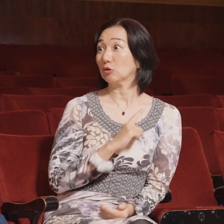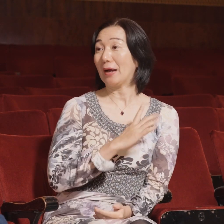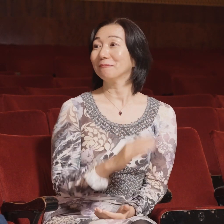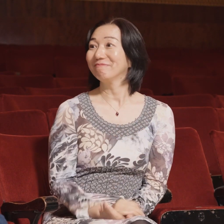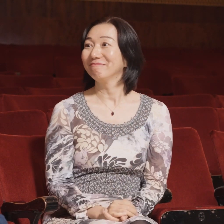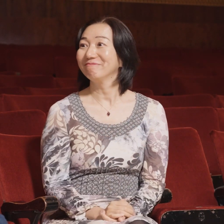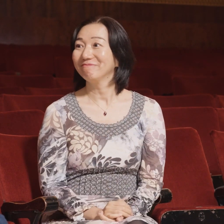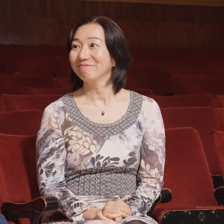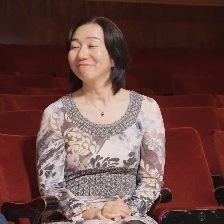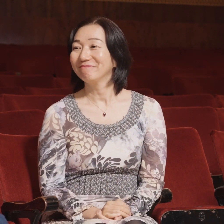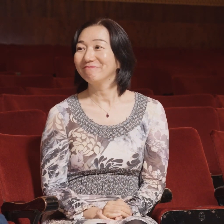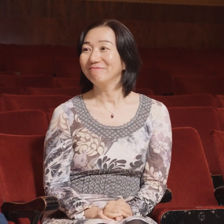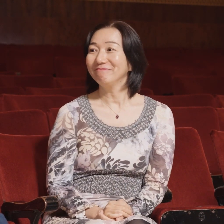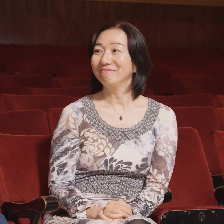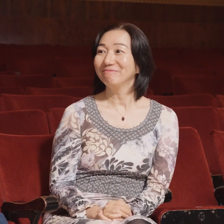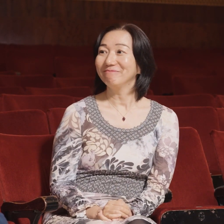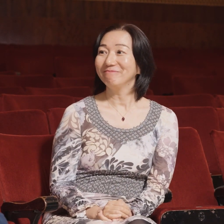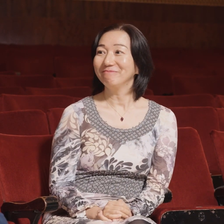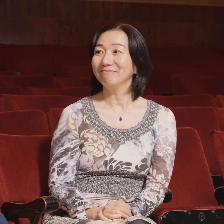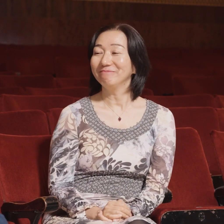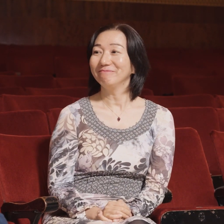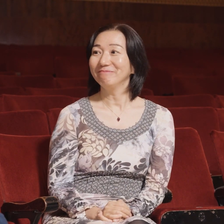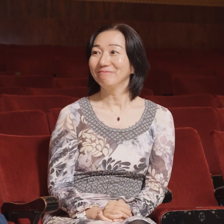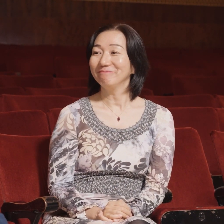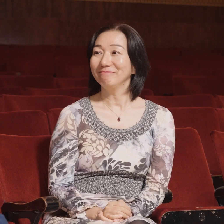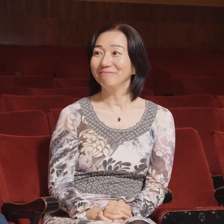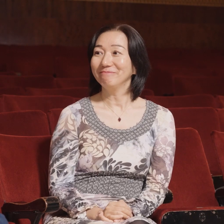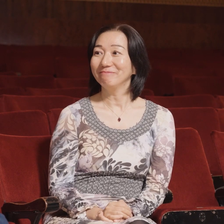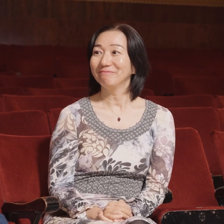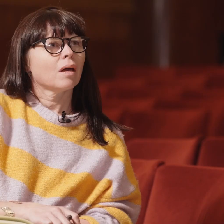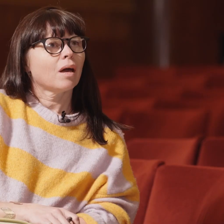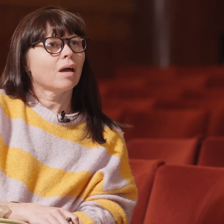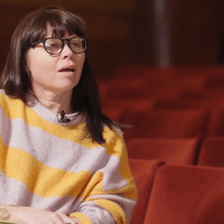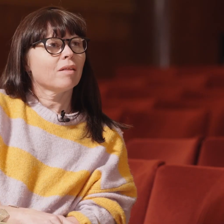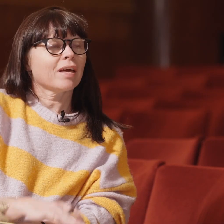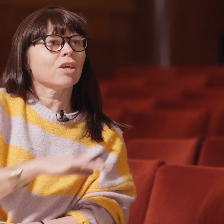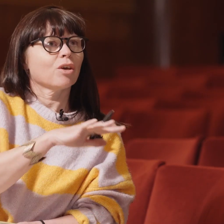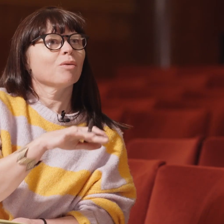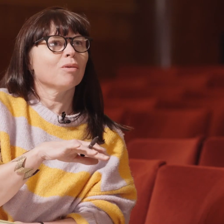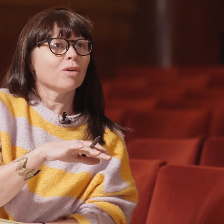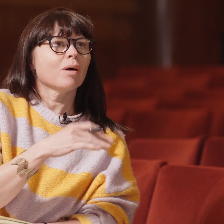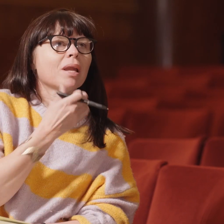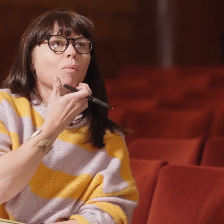It's like a new emerging thing almost, but it needs to be shown more. Thank you all of you.